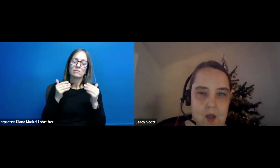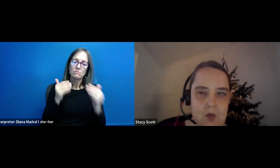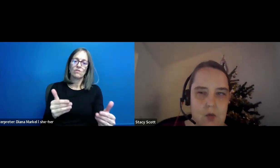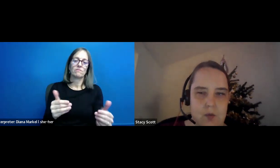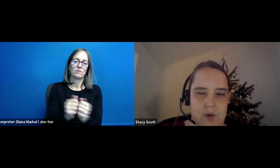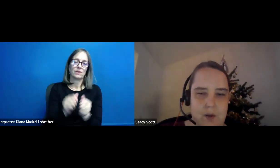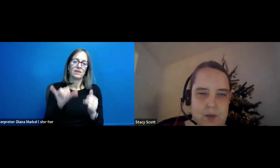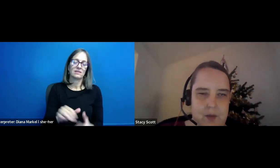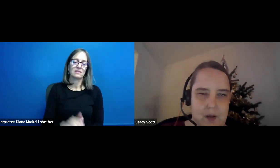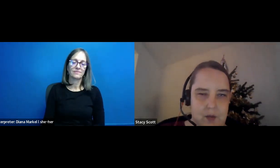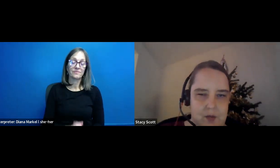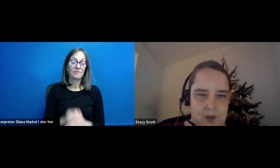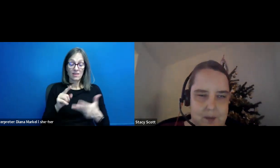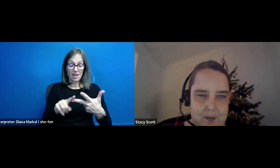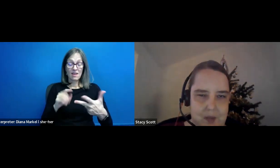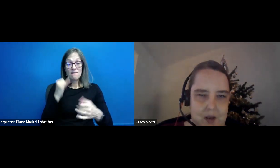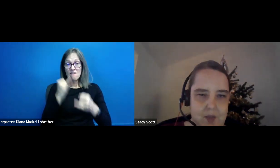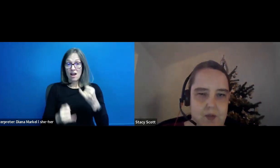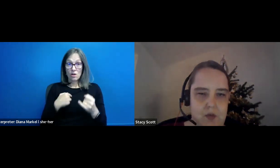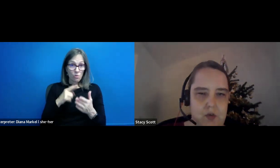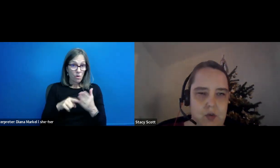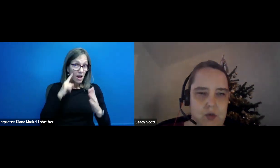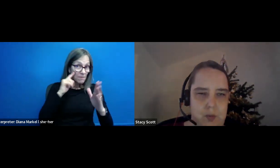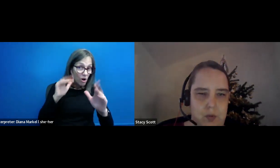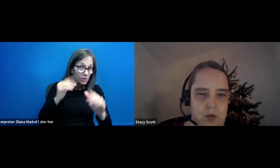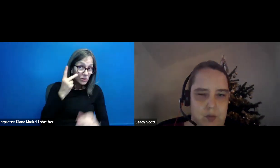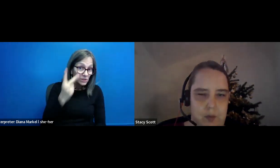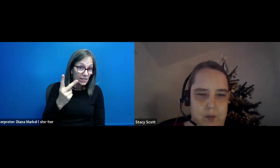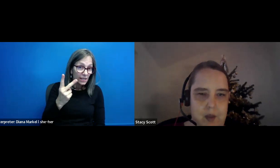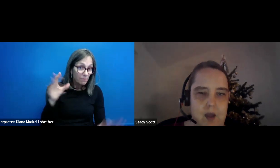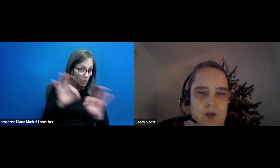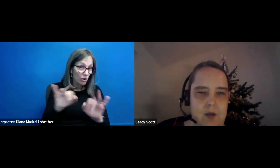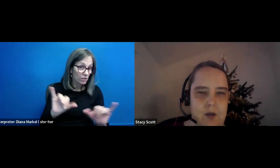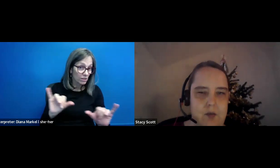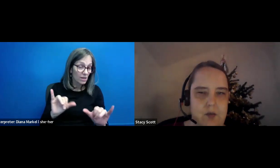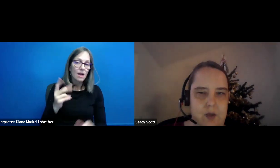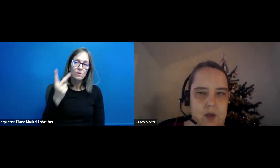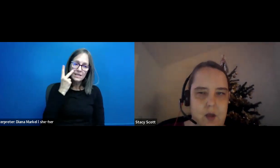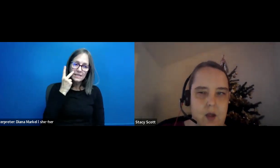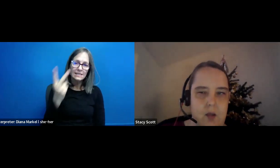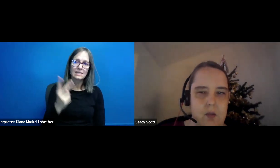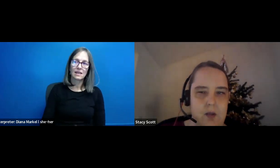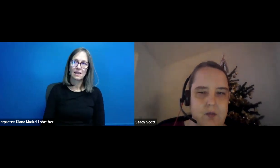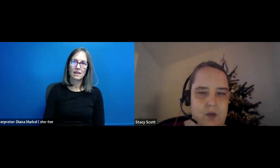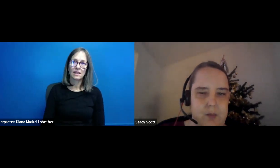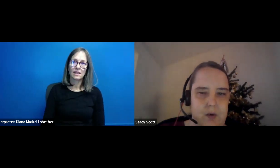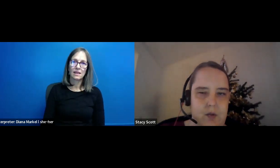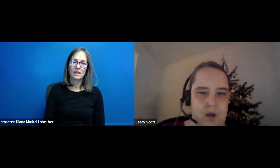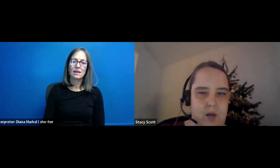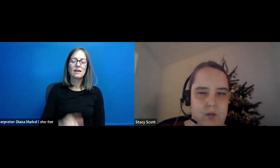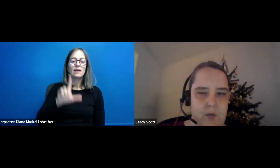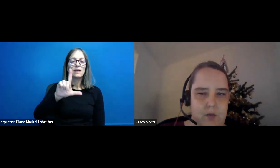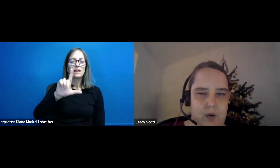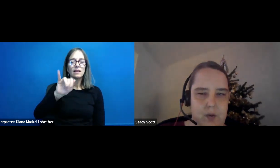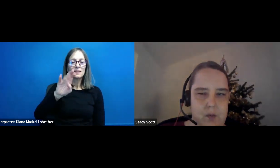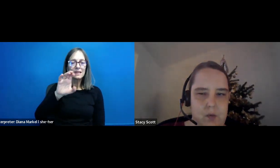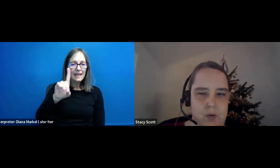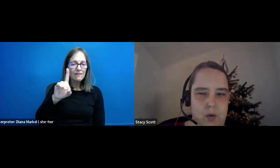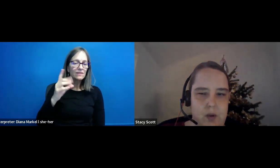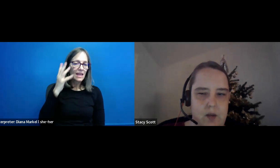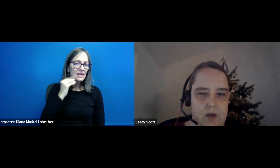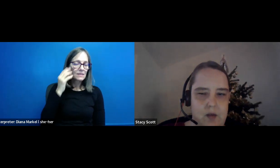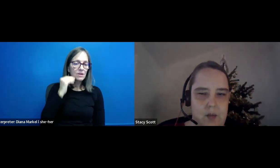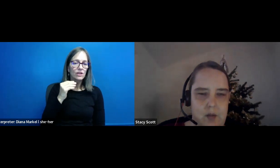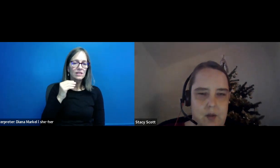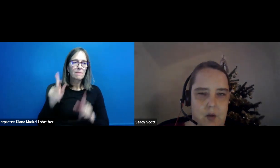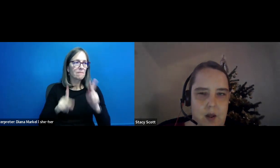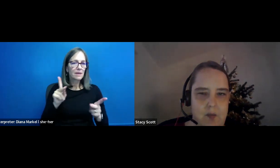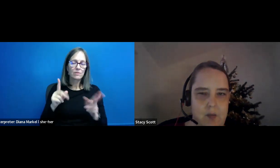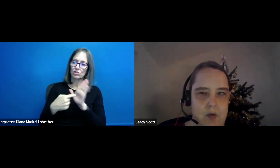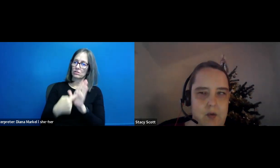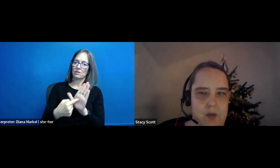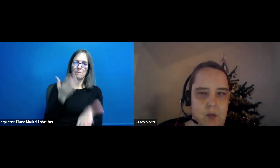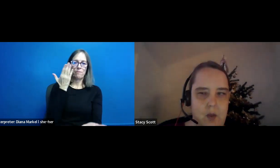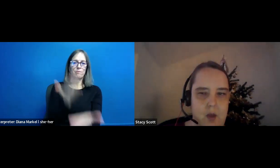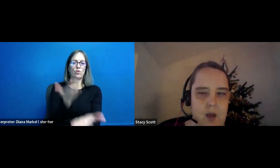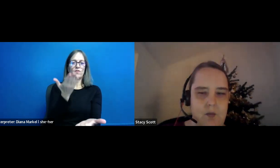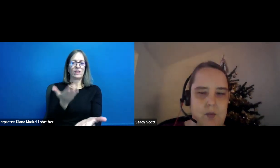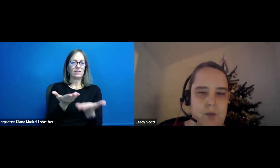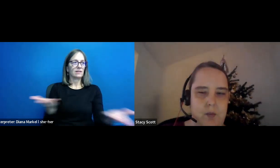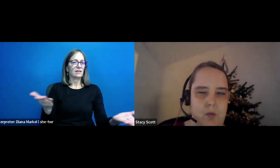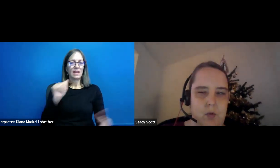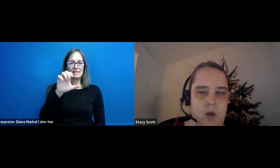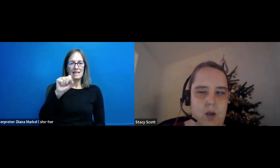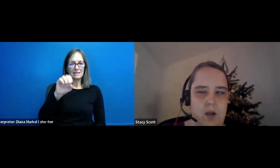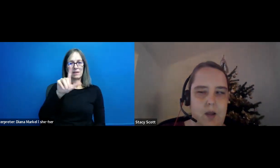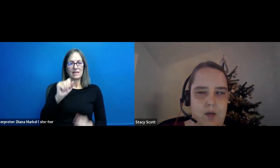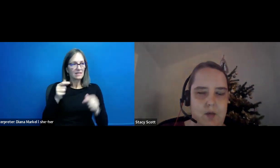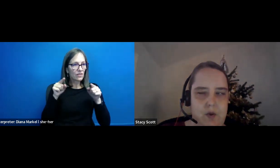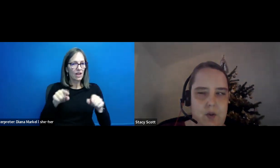Stacy Scott: So the final thing that i'd love to see, and I think this is hugely important as well, is I'd love to see lived experience at the forefront, putting accessibility on everybody's table, having the people who live